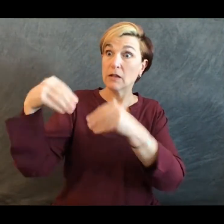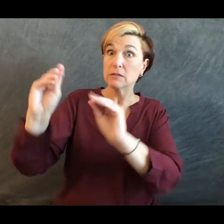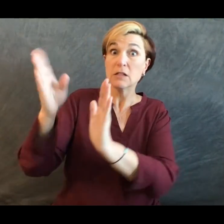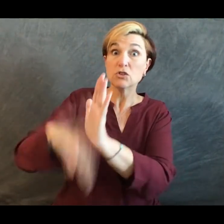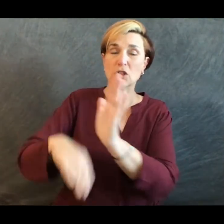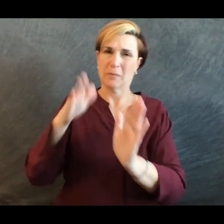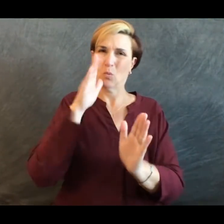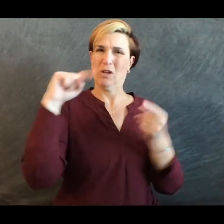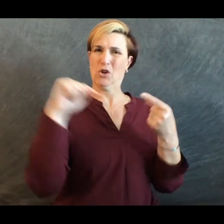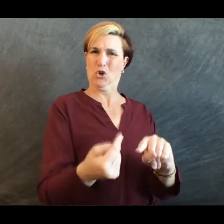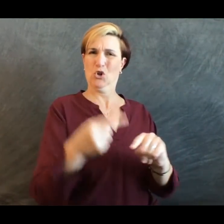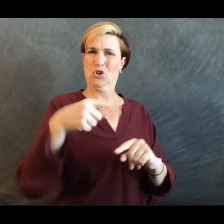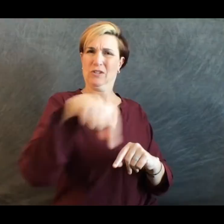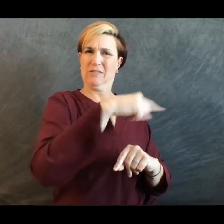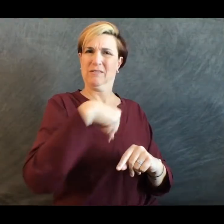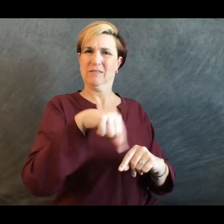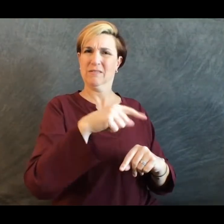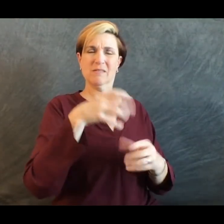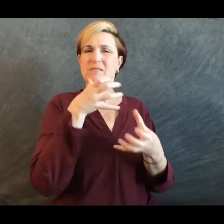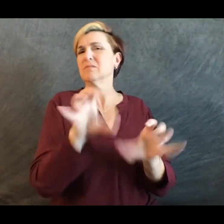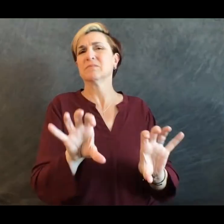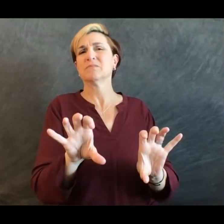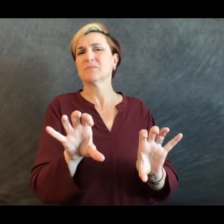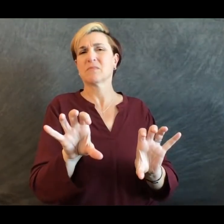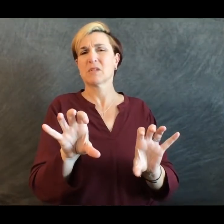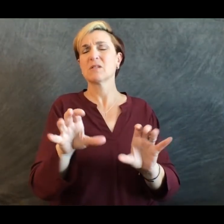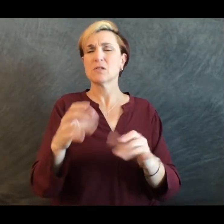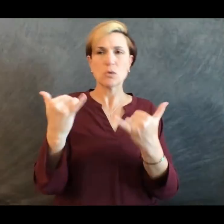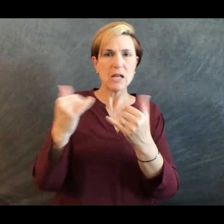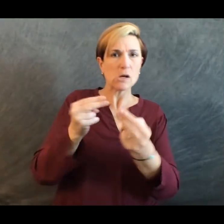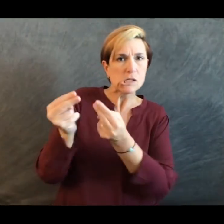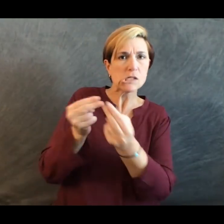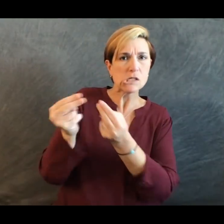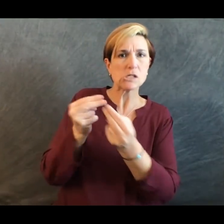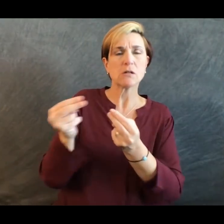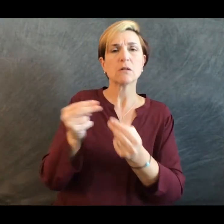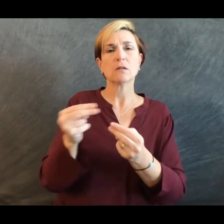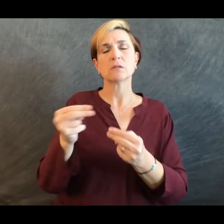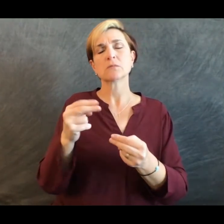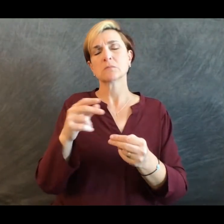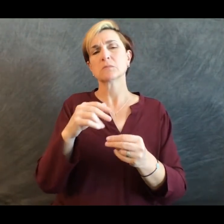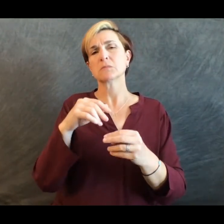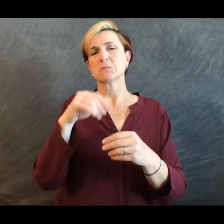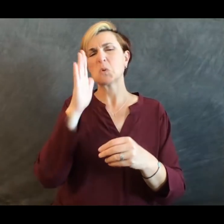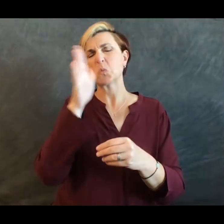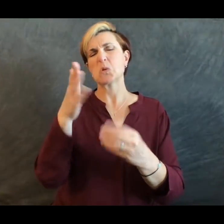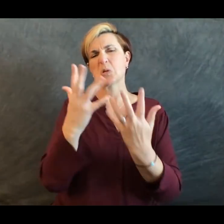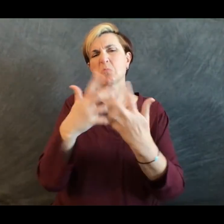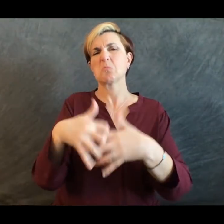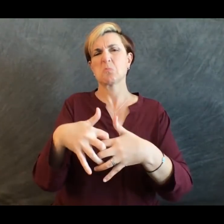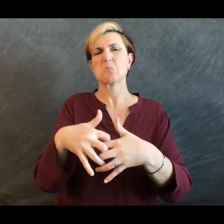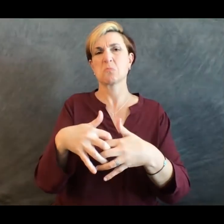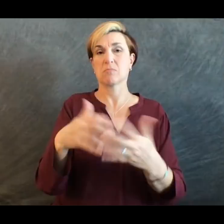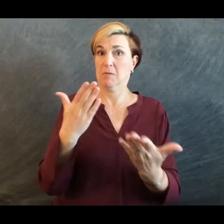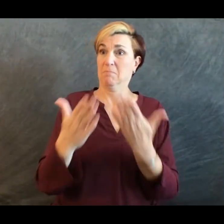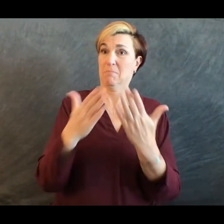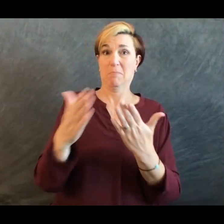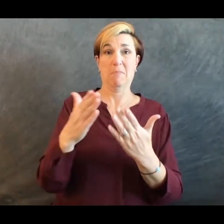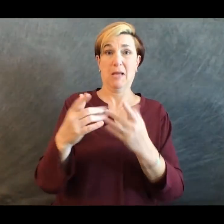working on it I think eventually it's gonna work out may work out quicker than what most people thought possible and maybe it won't but it'll work out